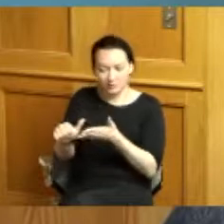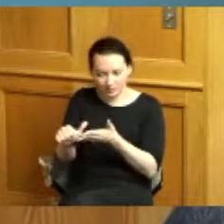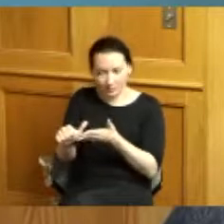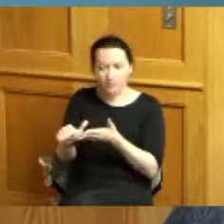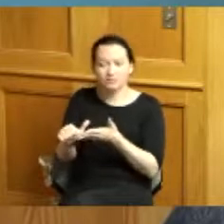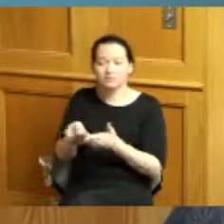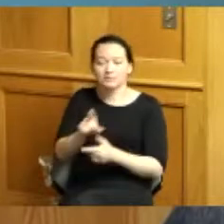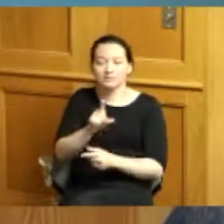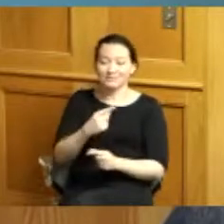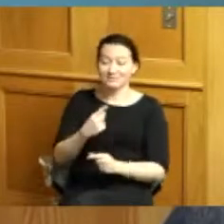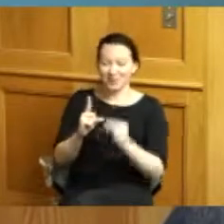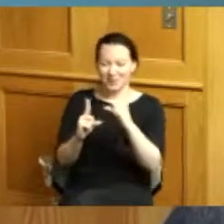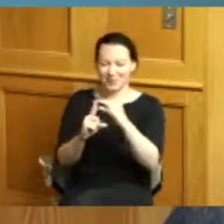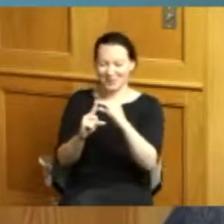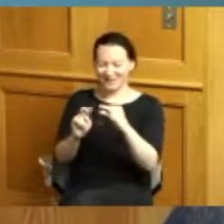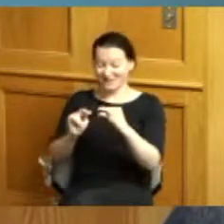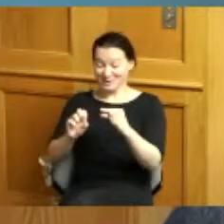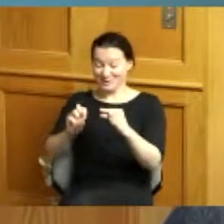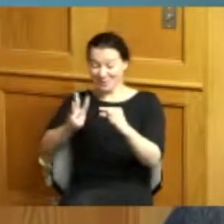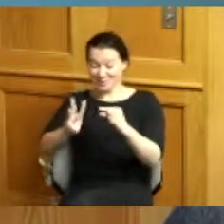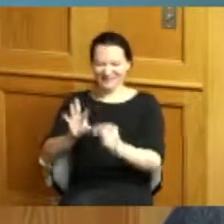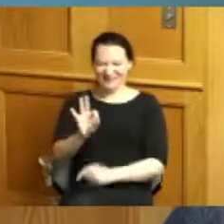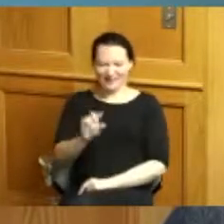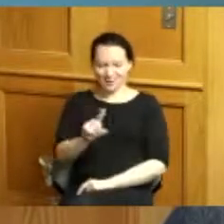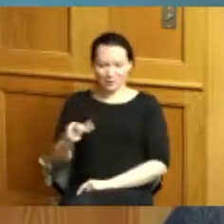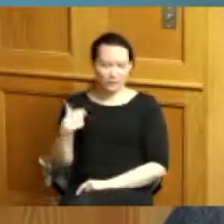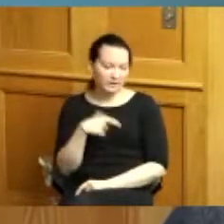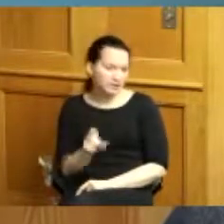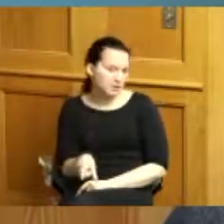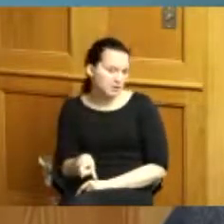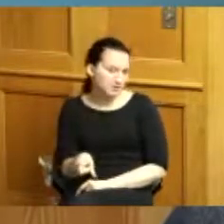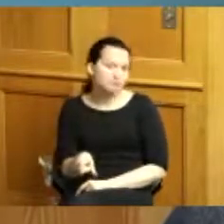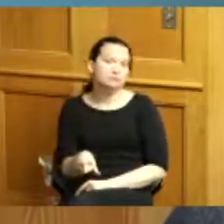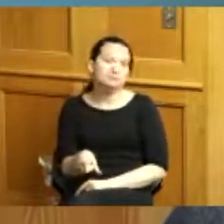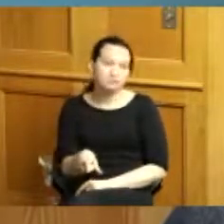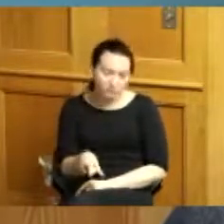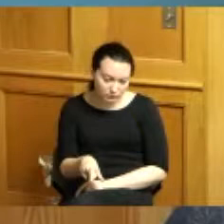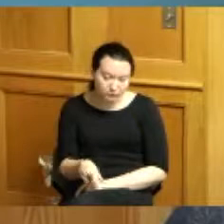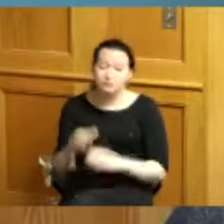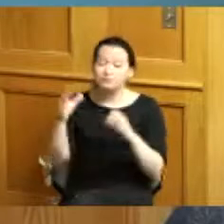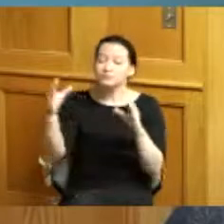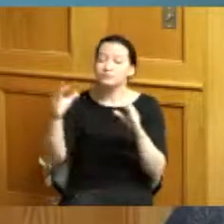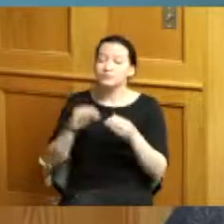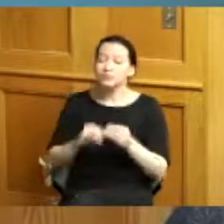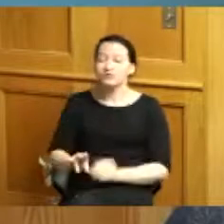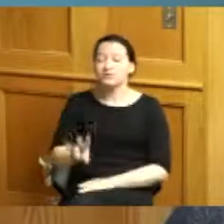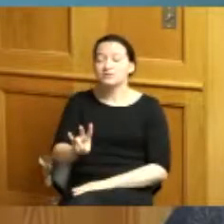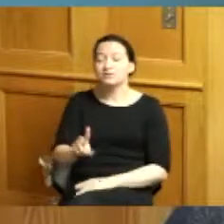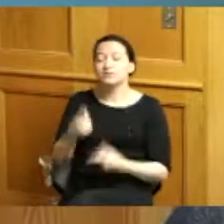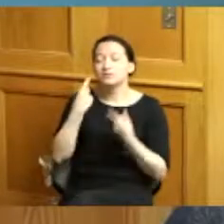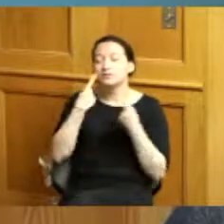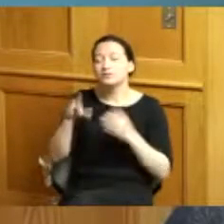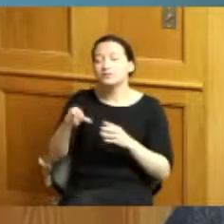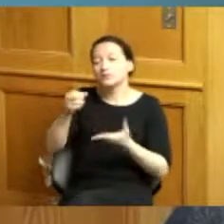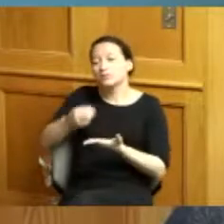the word new 9-1-1 because we needed it badly item number seven is a resolution authorized the award